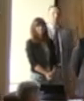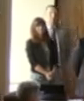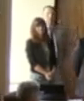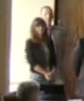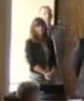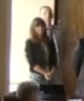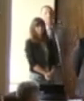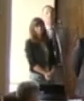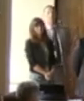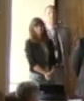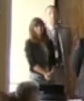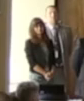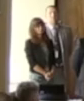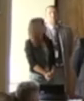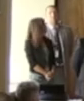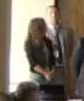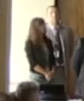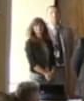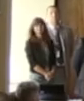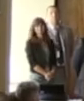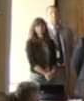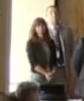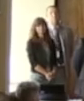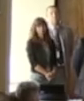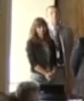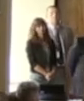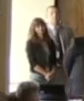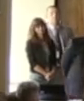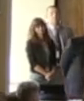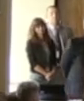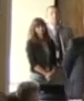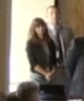and great to see the data coming out Rob Hanten from University of Canberra